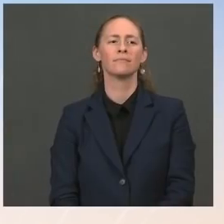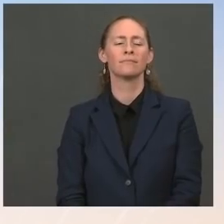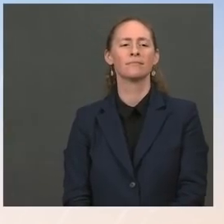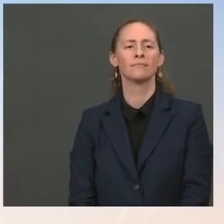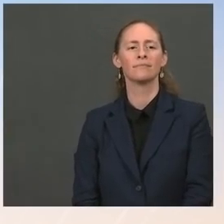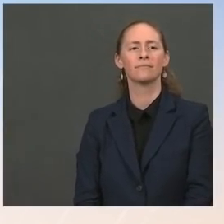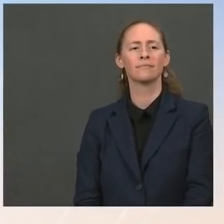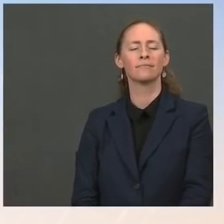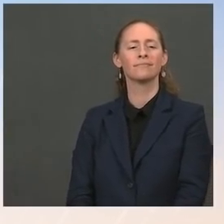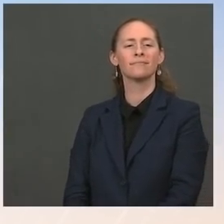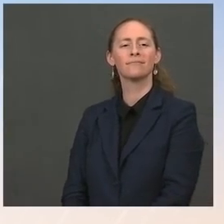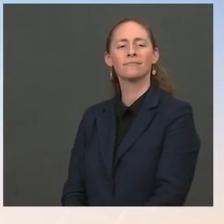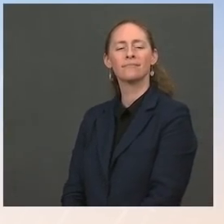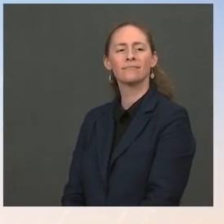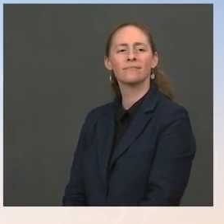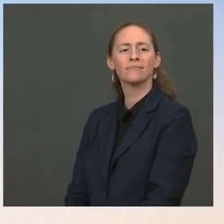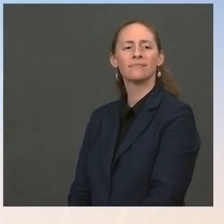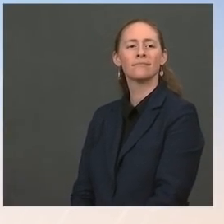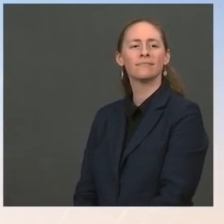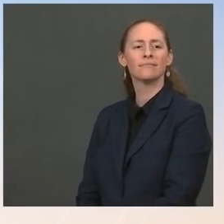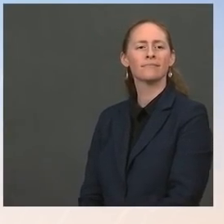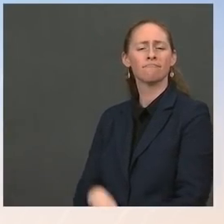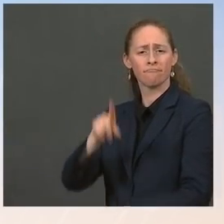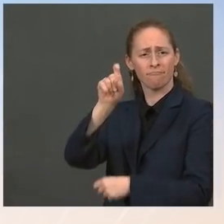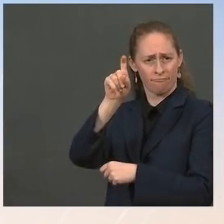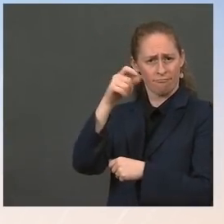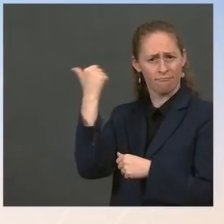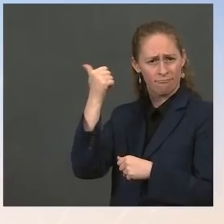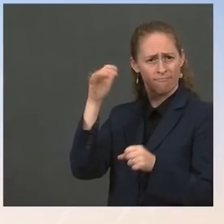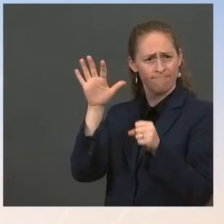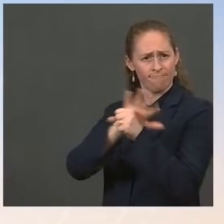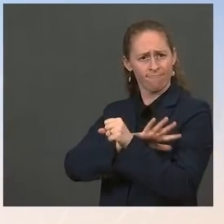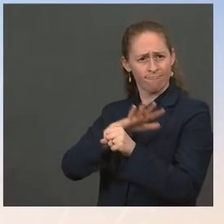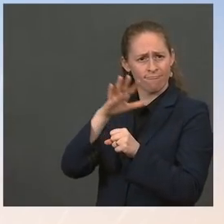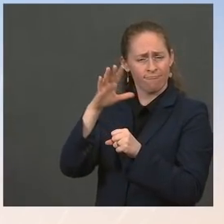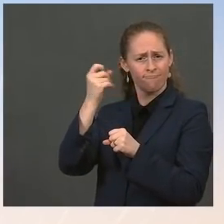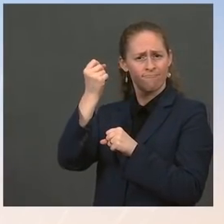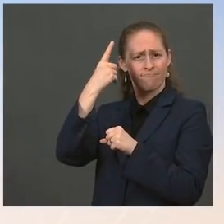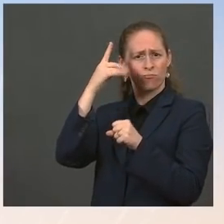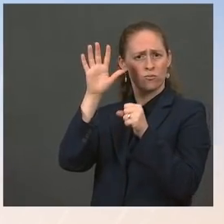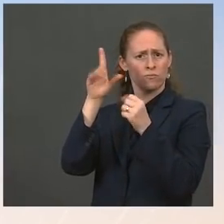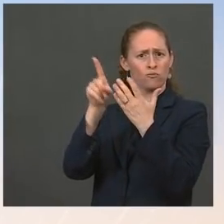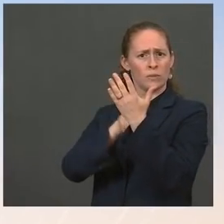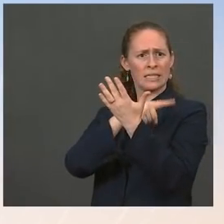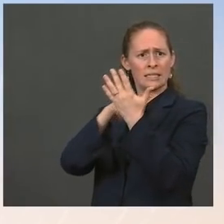the criticism of the Fed Chairman? And then, specifically, what does the White House believe should happen --